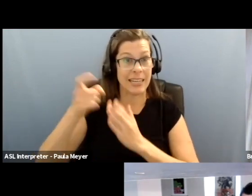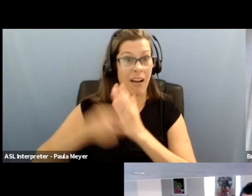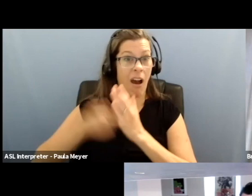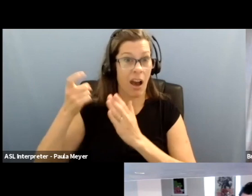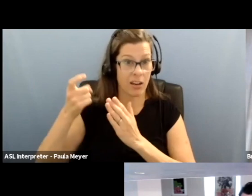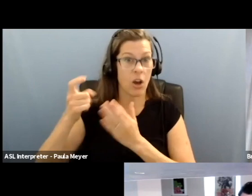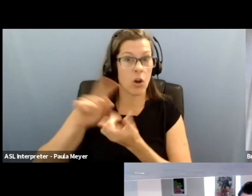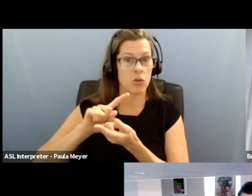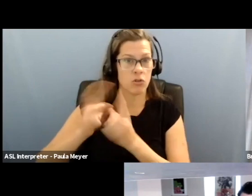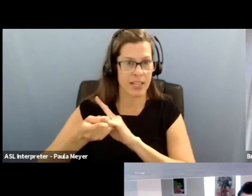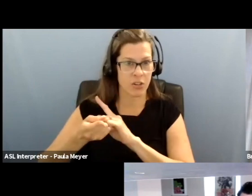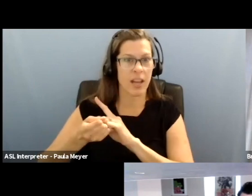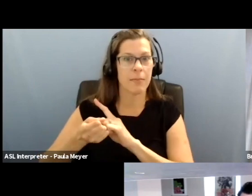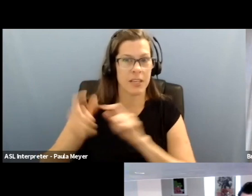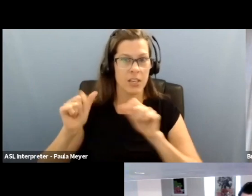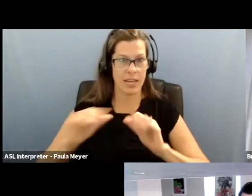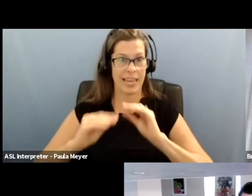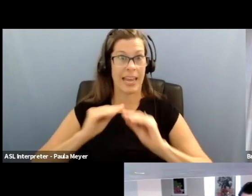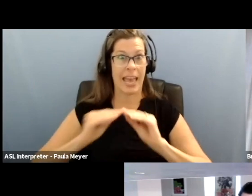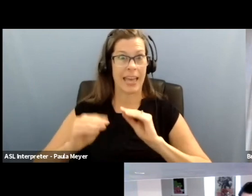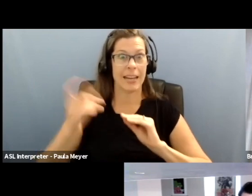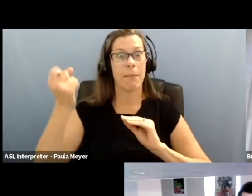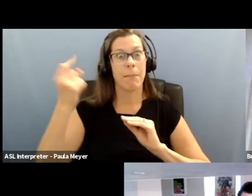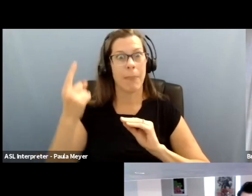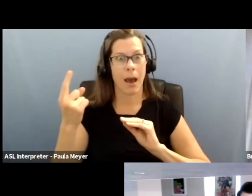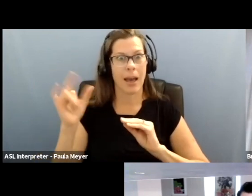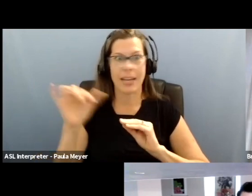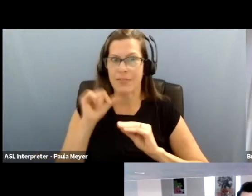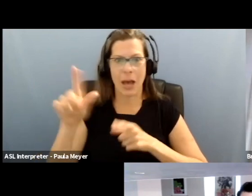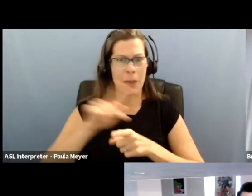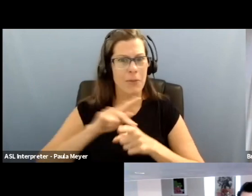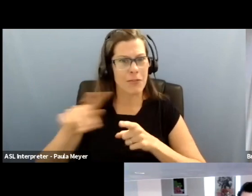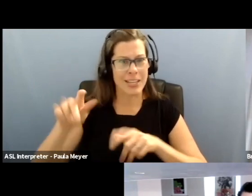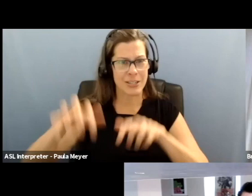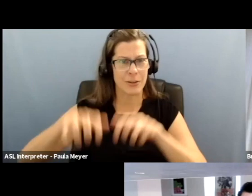But as Eddie mentioned, it does take so long for someone who's not a professional captioner to listen and go back